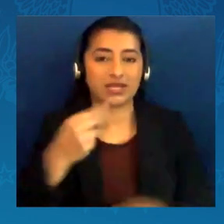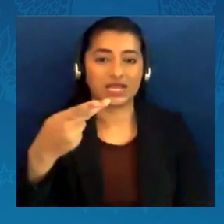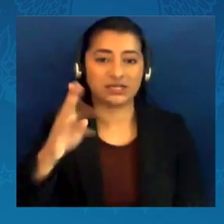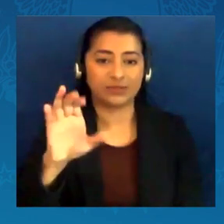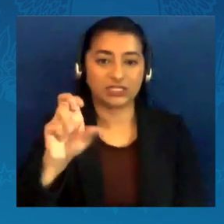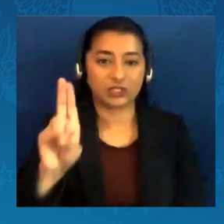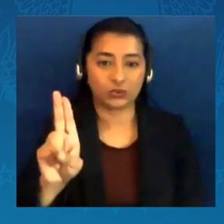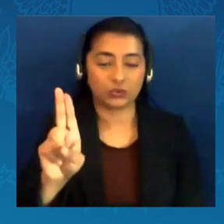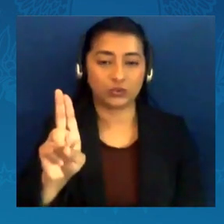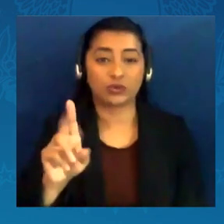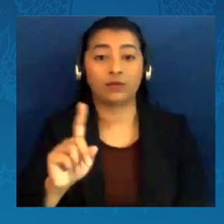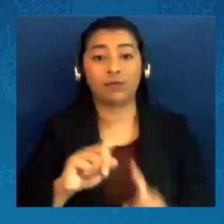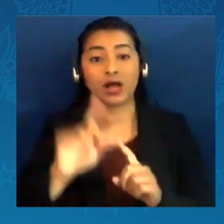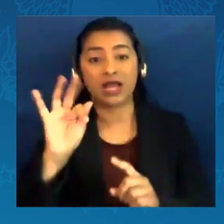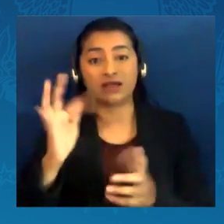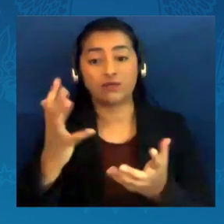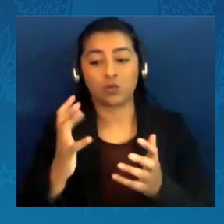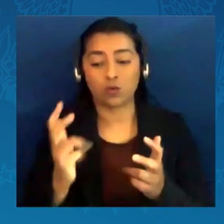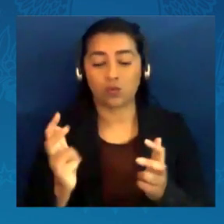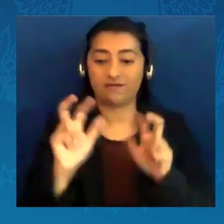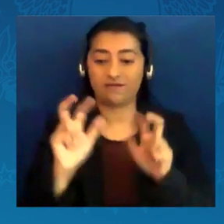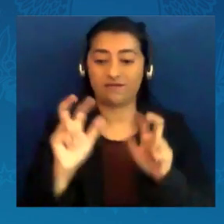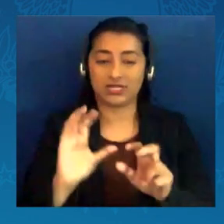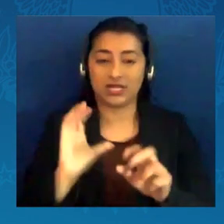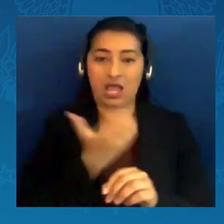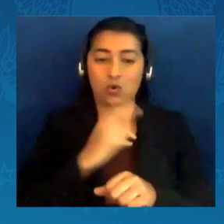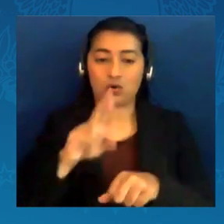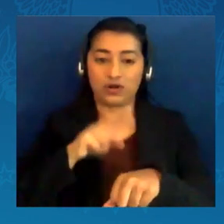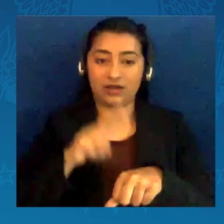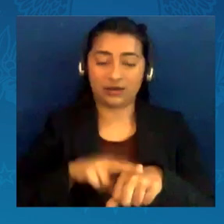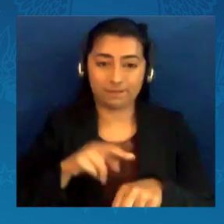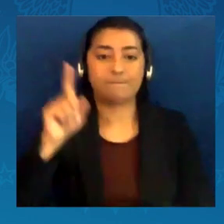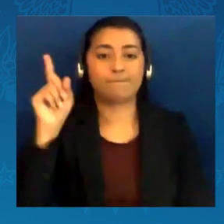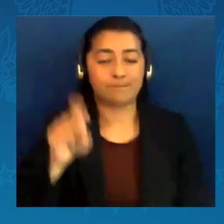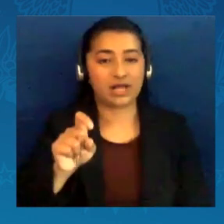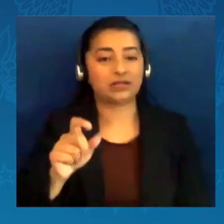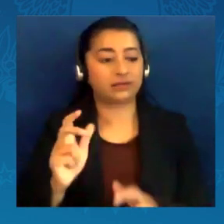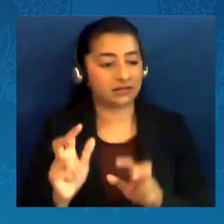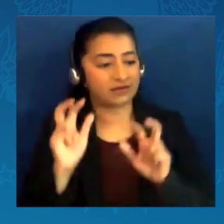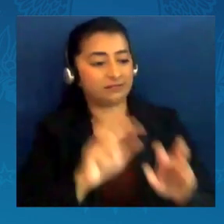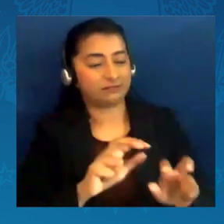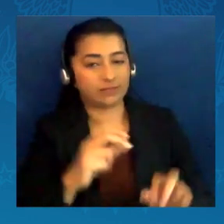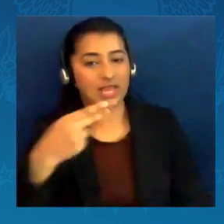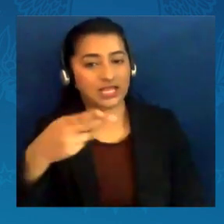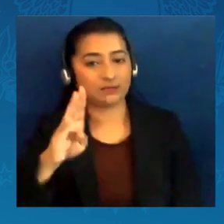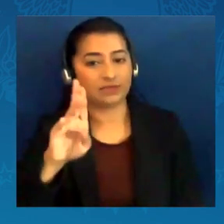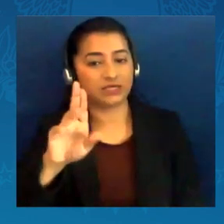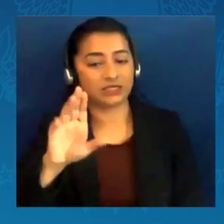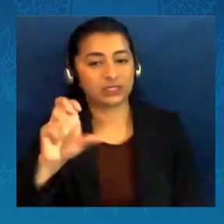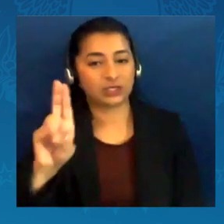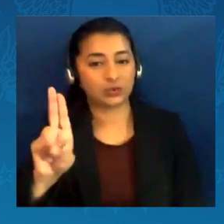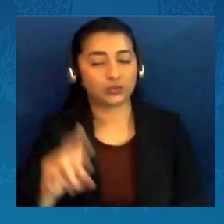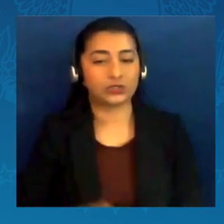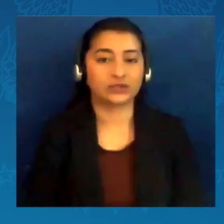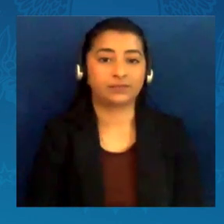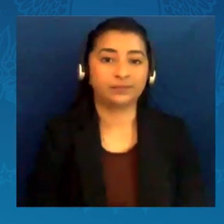in the strength of our nation, we must invest in our HBCUs. And that is why, through our Build Back agenda,